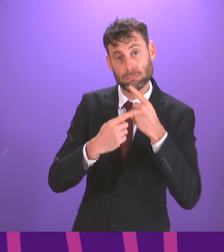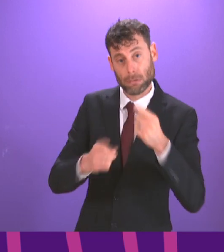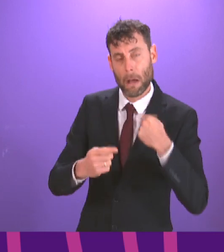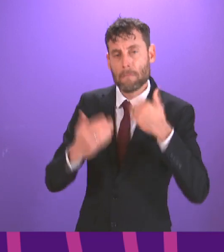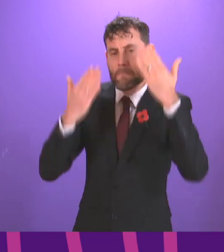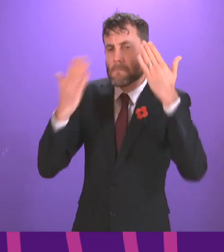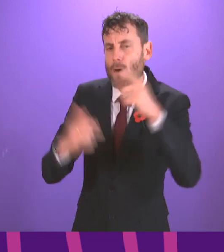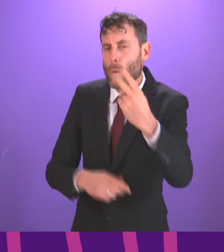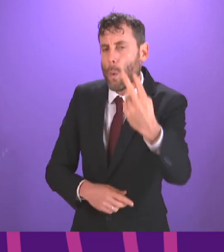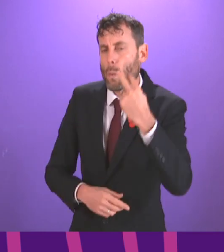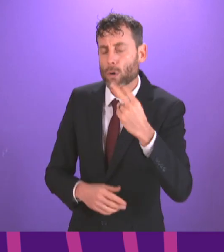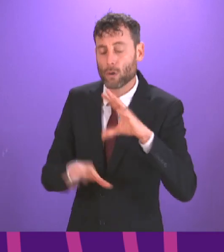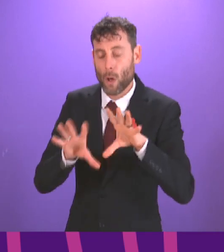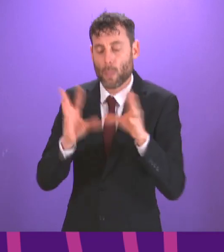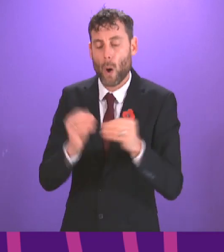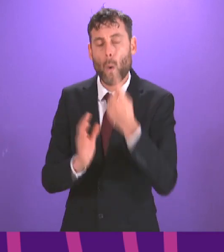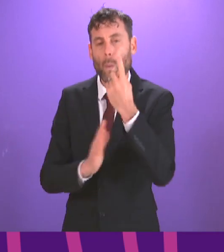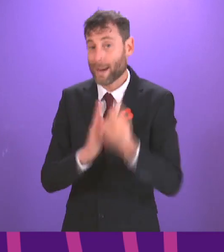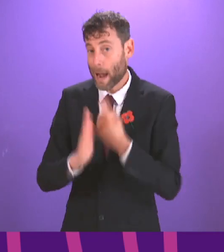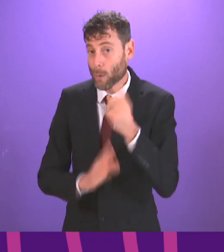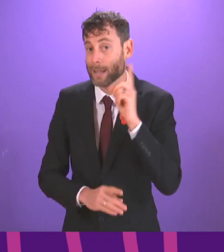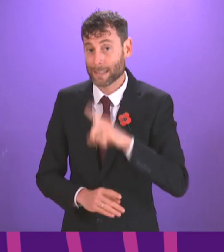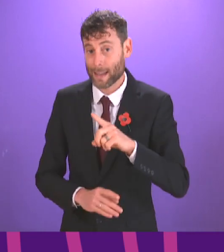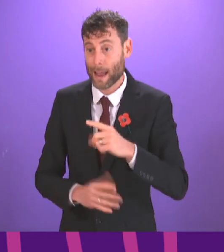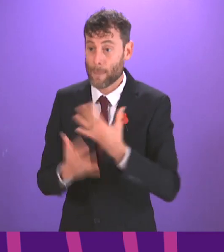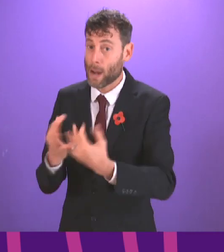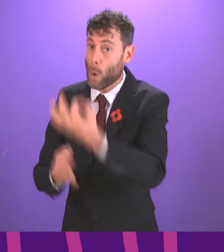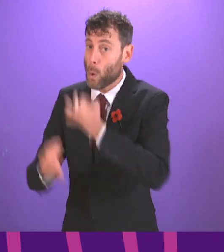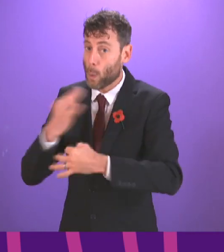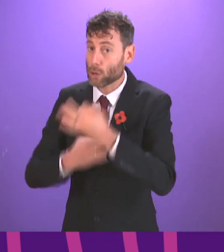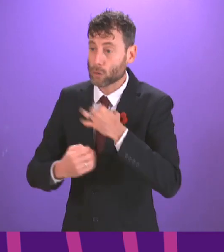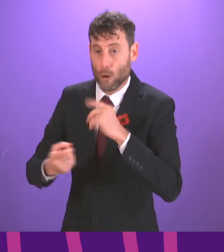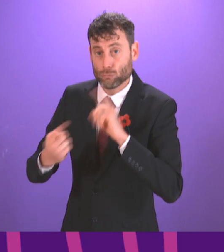the hour or more that I spent answering questions on the topic yesterday would have concluded